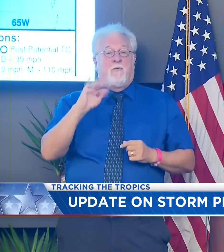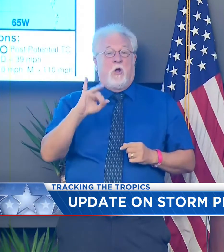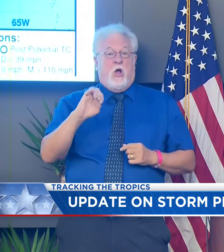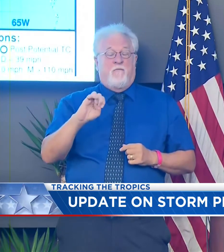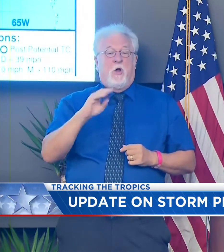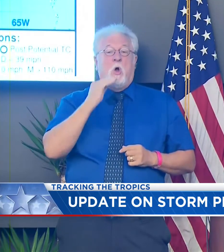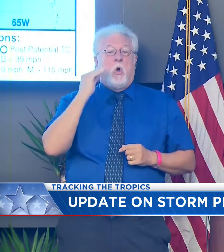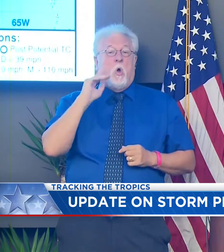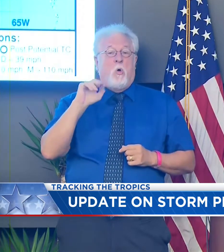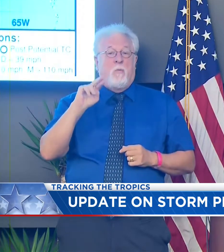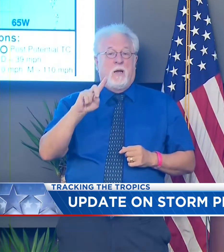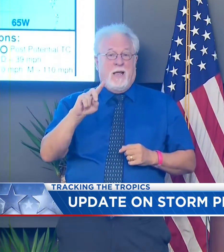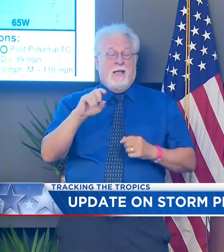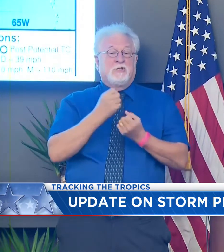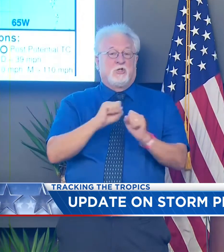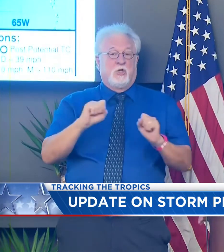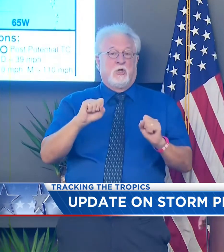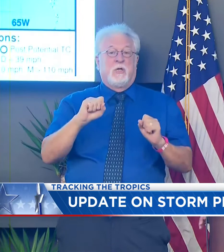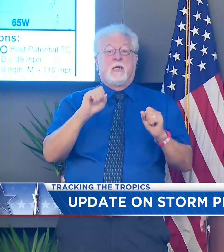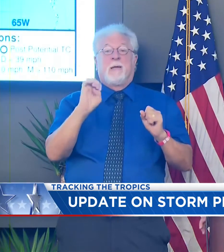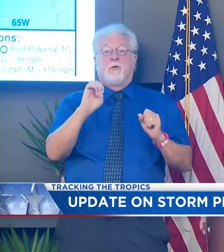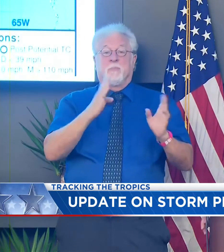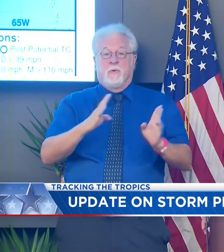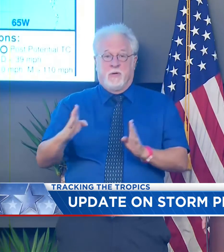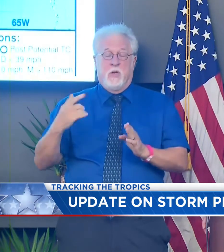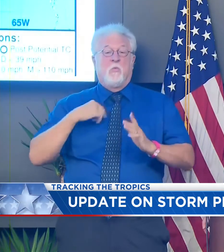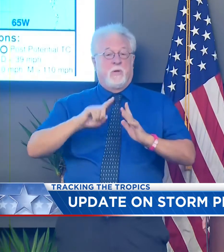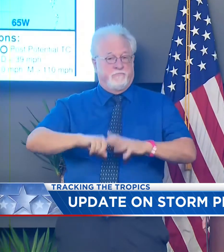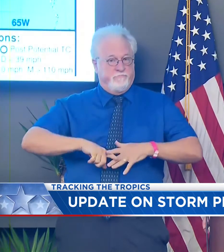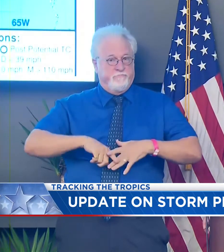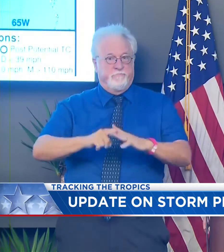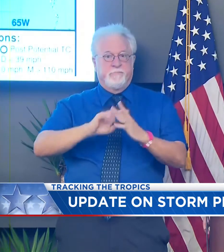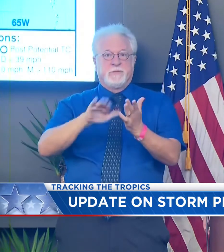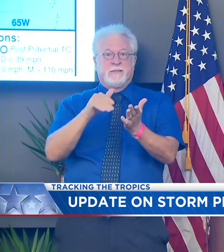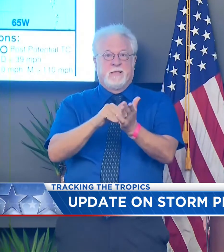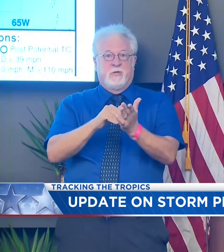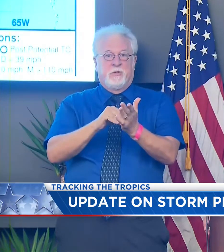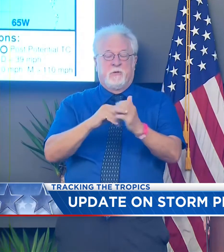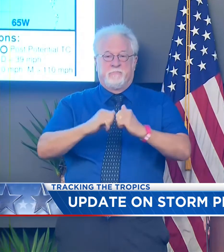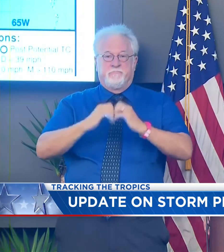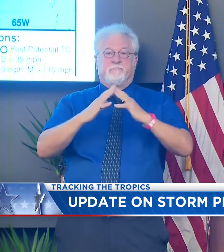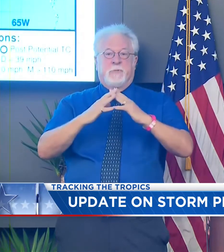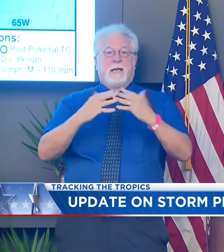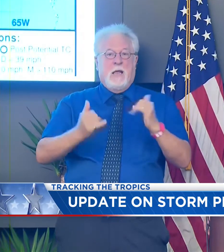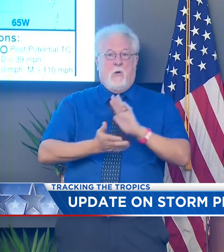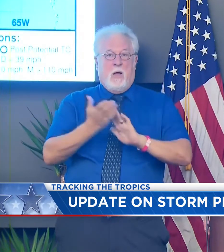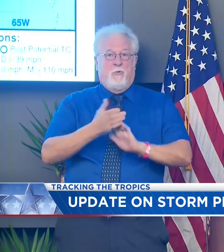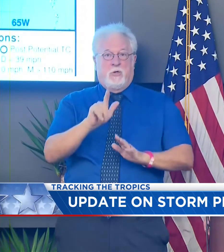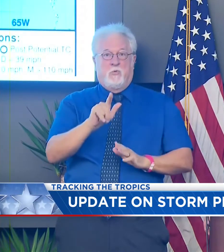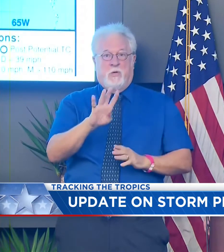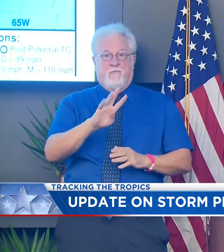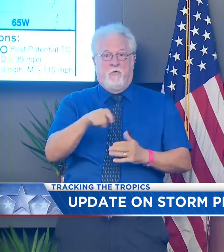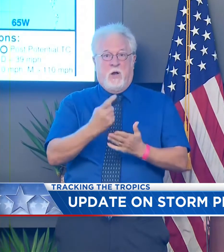AND THAT IS PENDING AT THE WHITE HOUSE WITH THE PRESIDENT AS WE SPEAK.